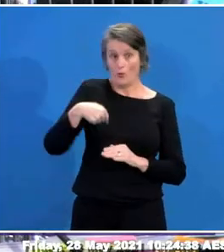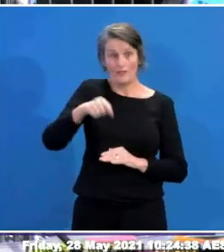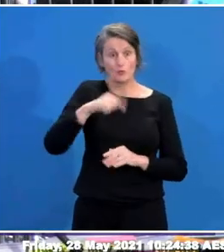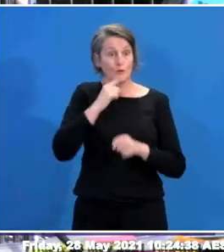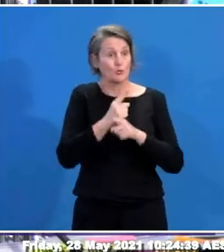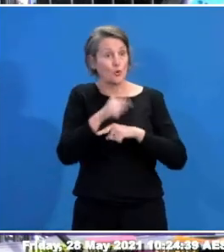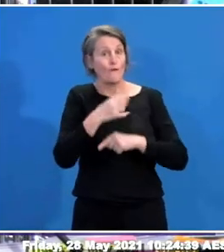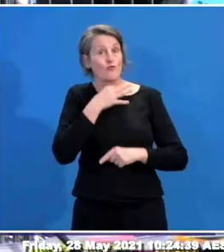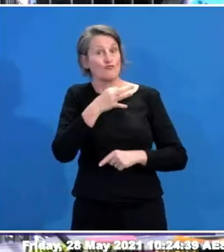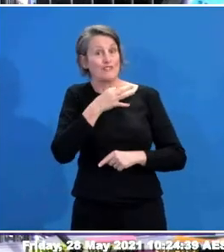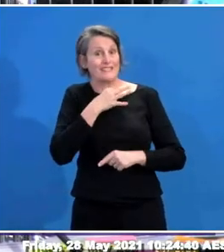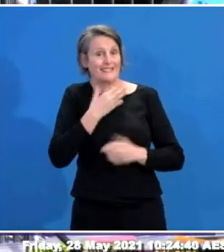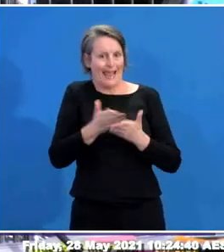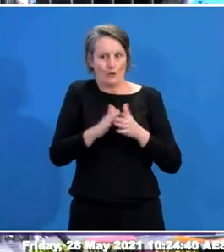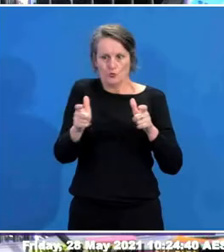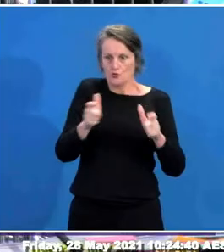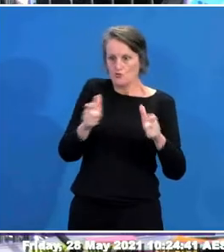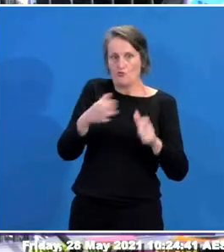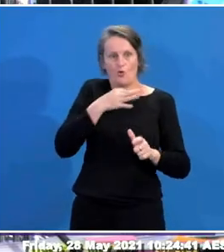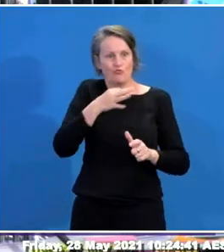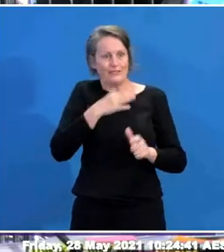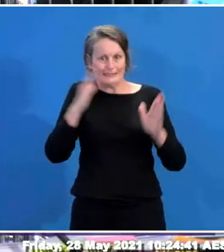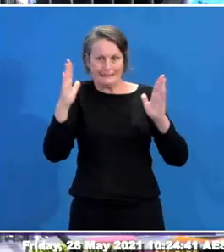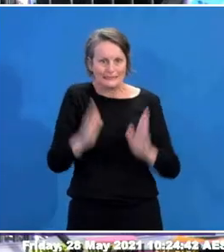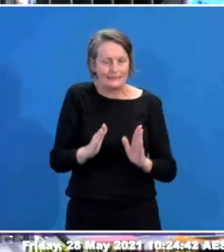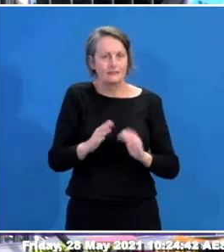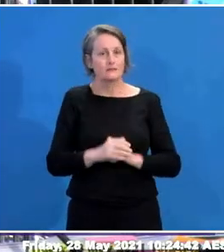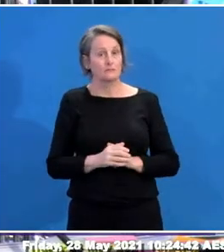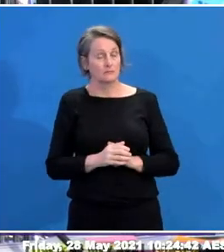management and the responsibilities of the Board, should the Board have been